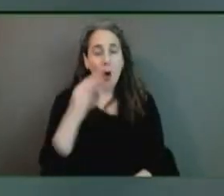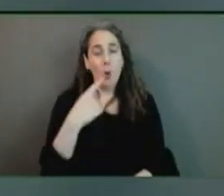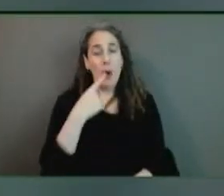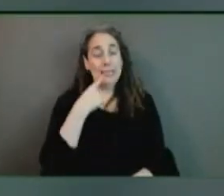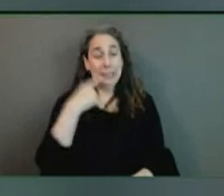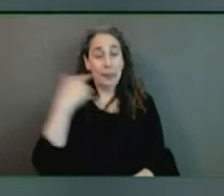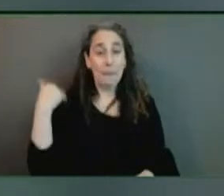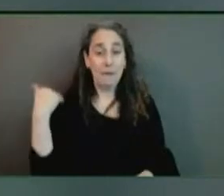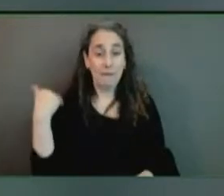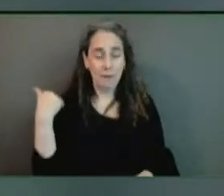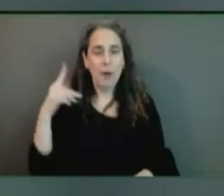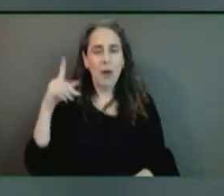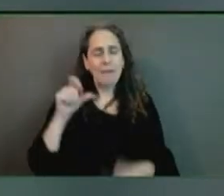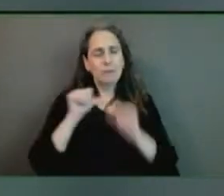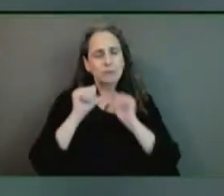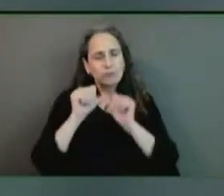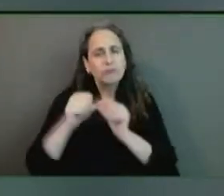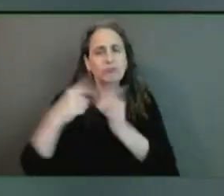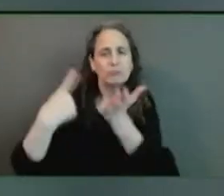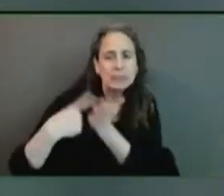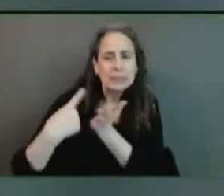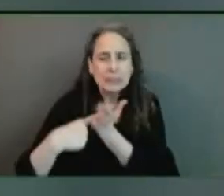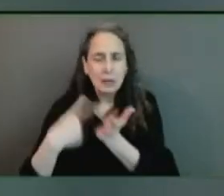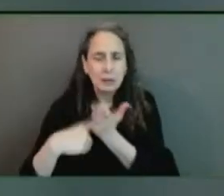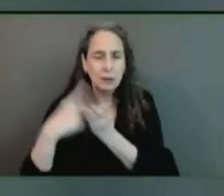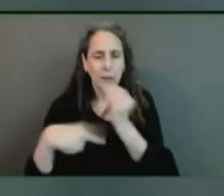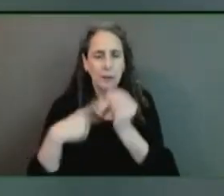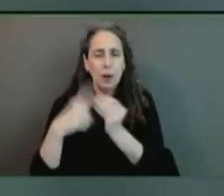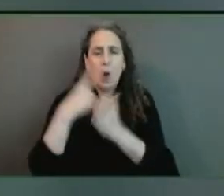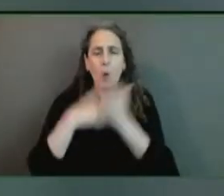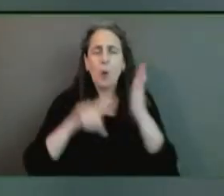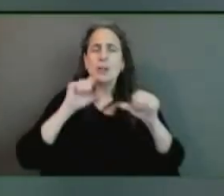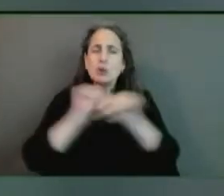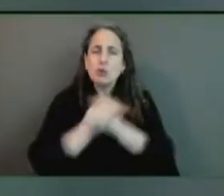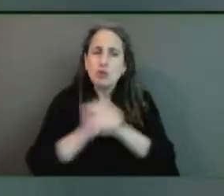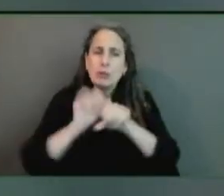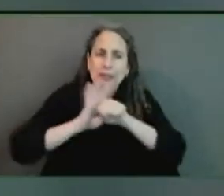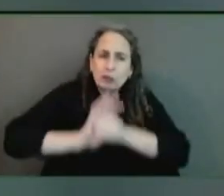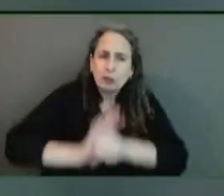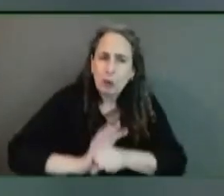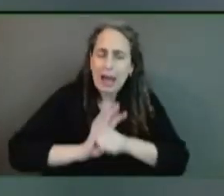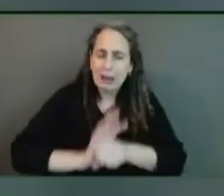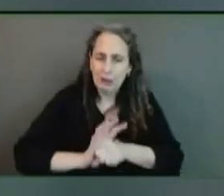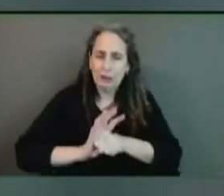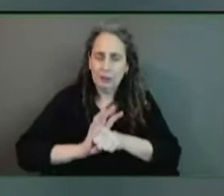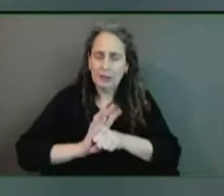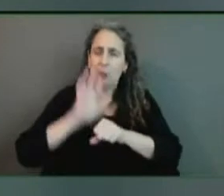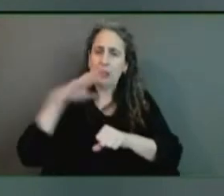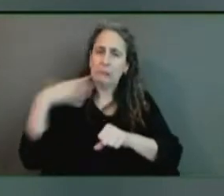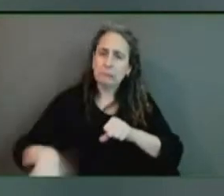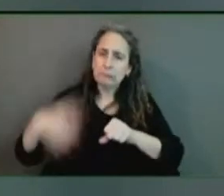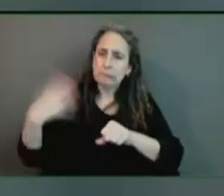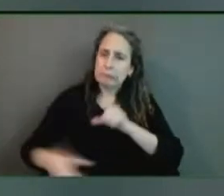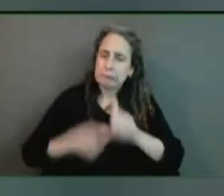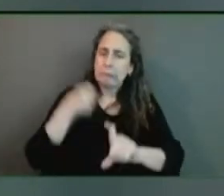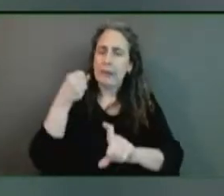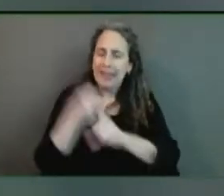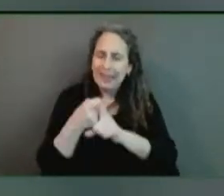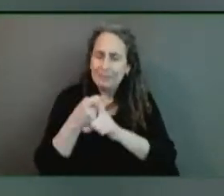quality. So that's why I mentioned earlier. We have to continue to have the conversations around. What are